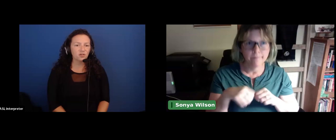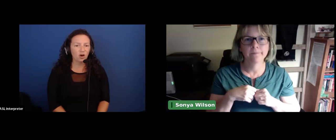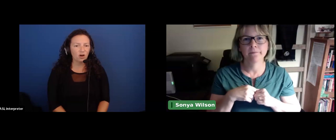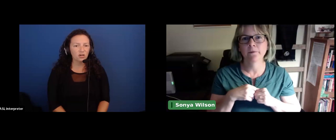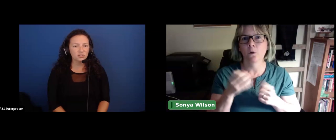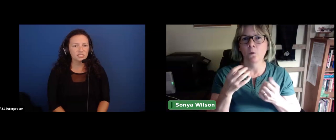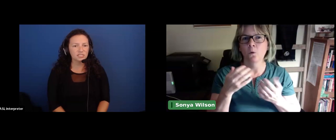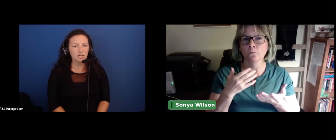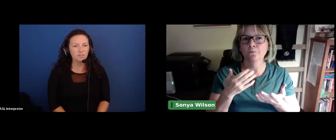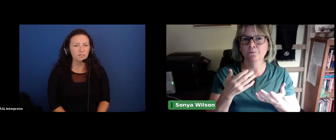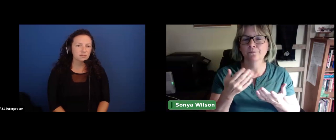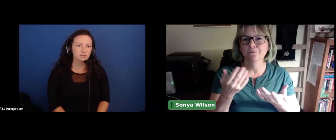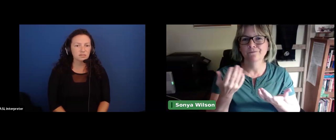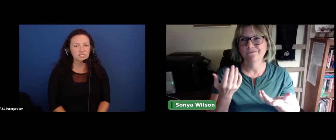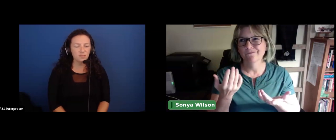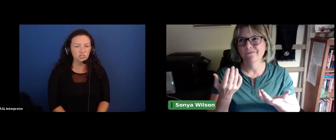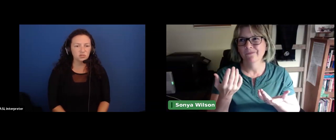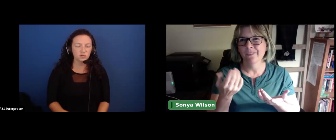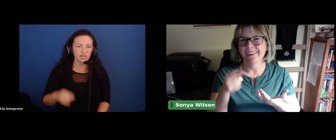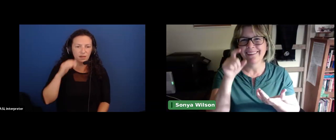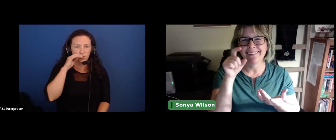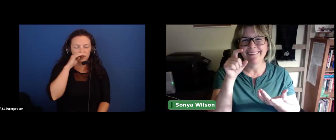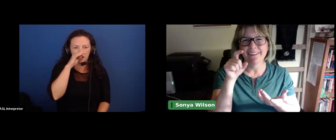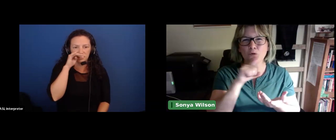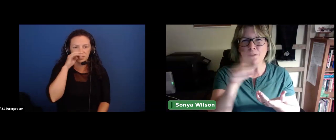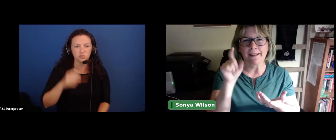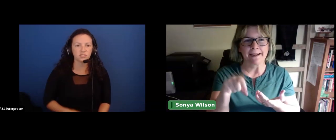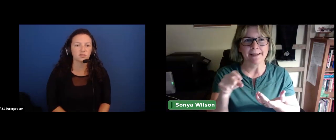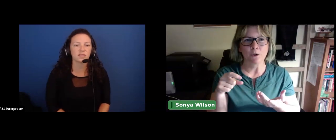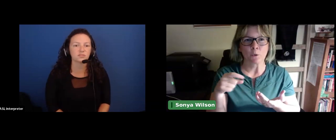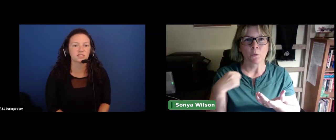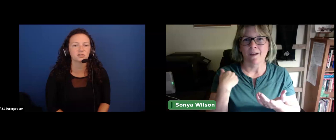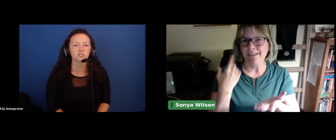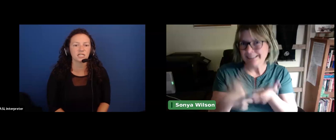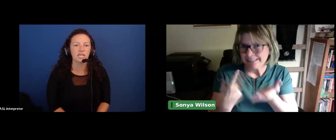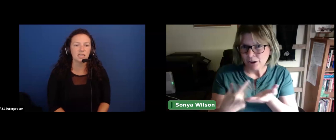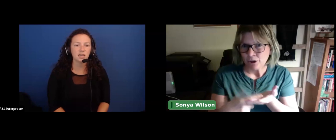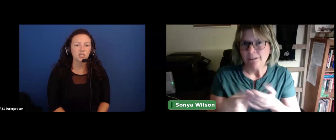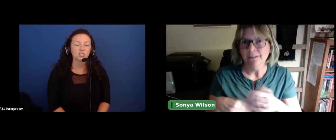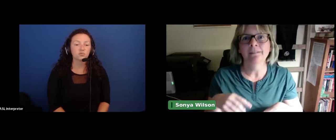There are some some issues with that pros and cons to using that particular technique.